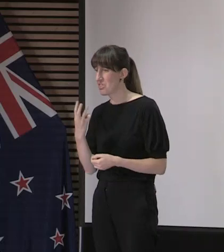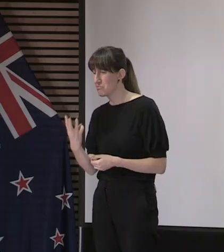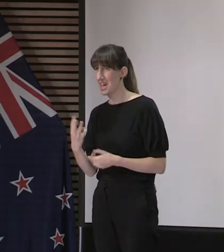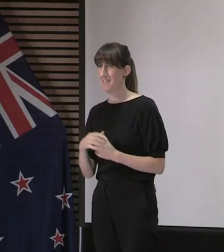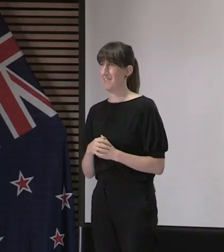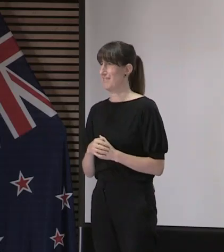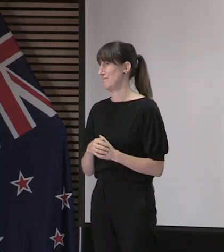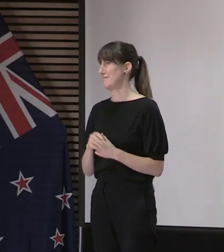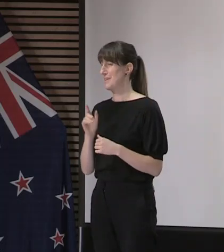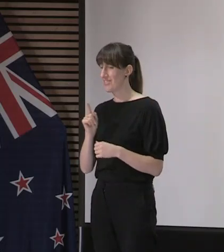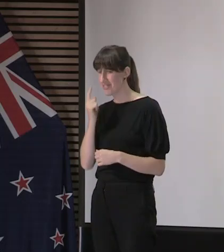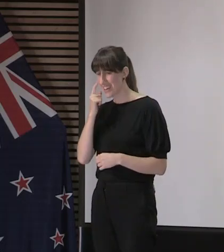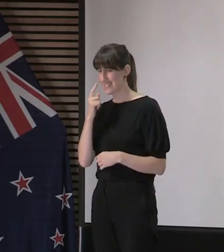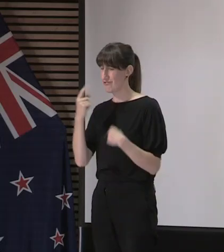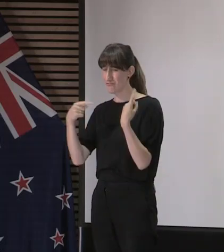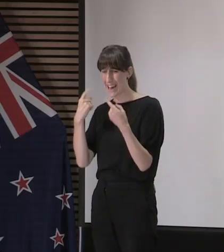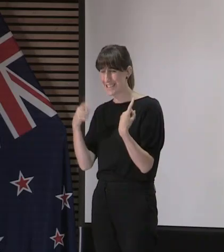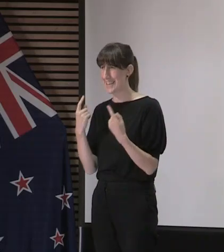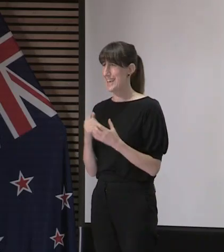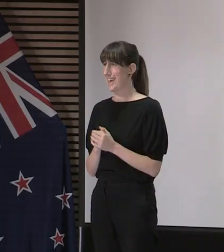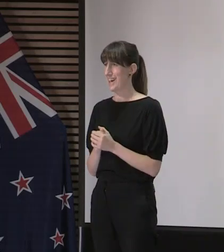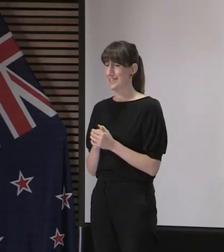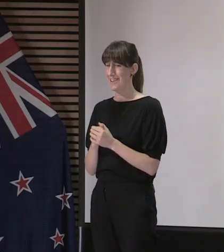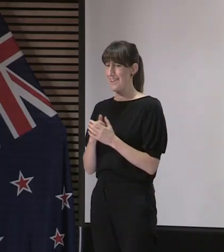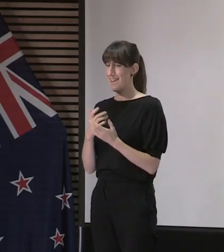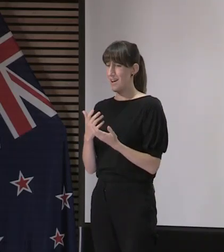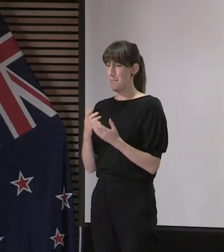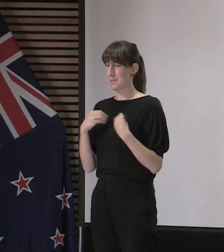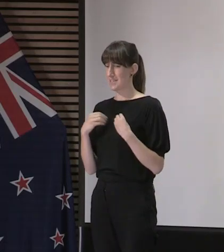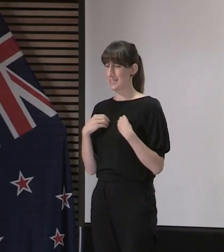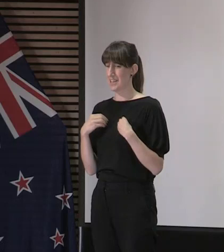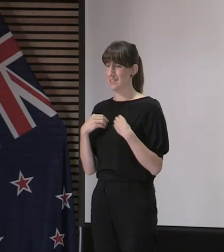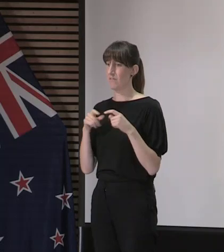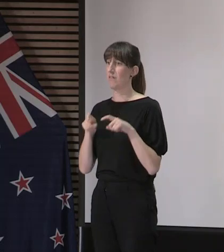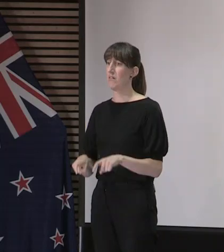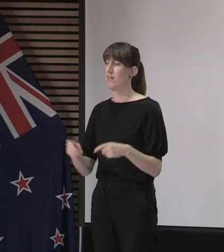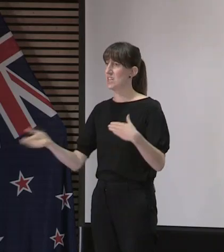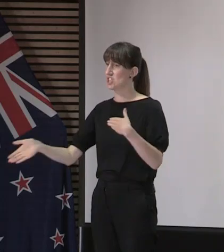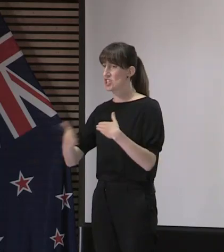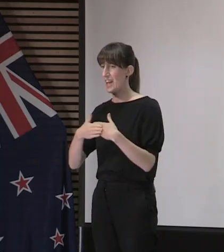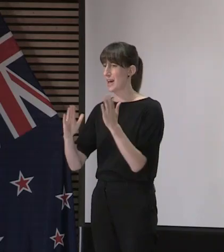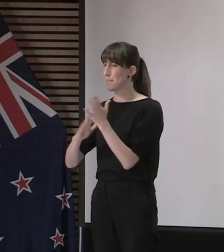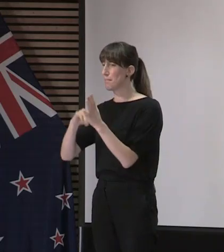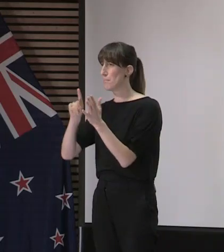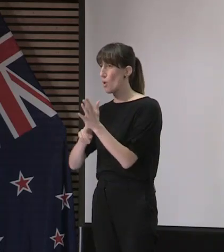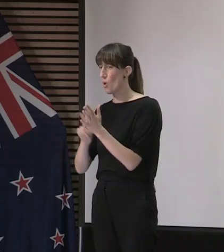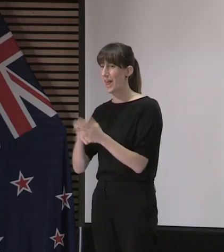we're getting each day," - today it's three - and she was seeing she feels we've beaten